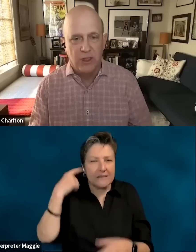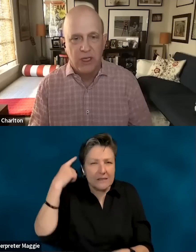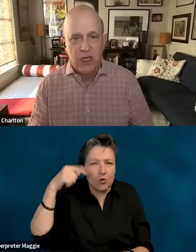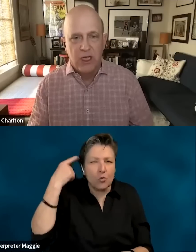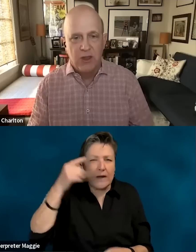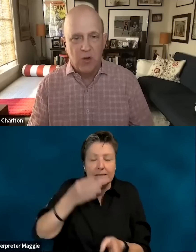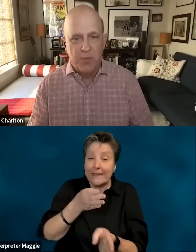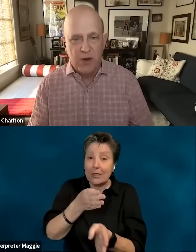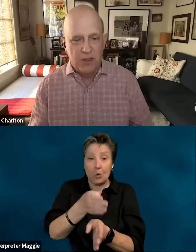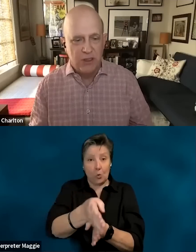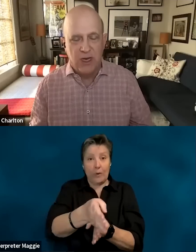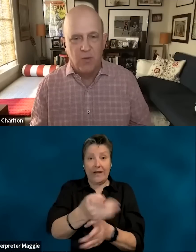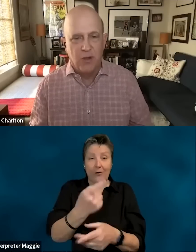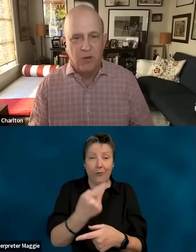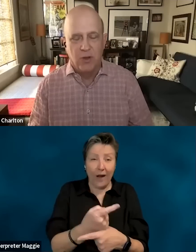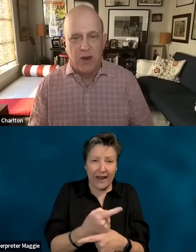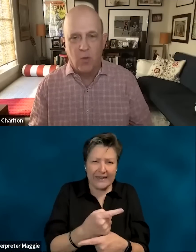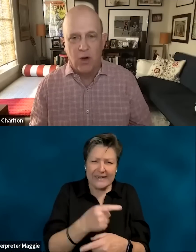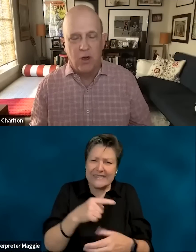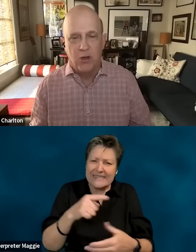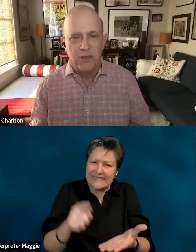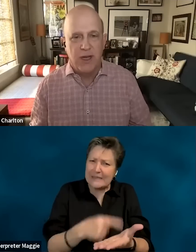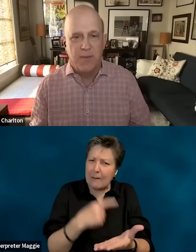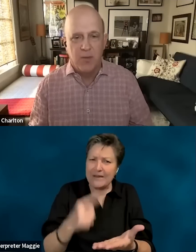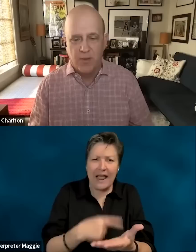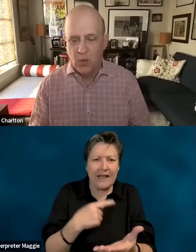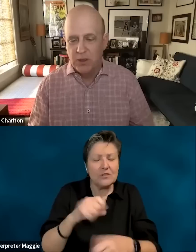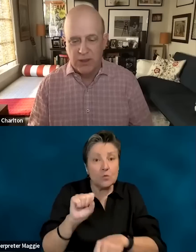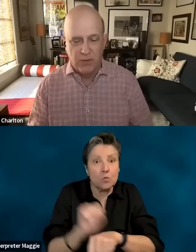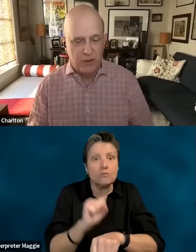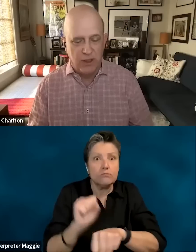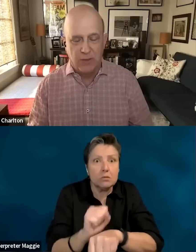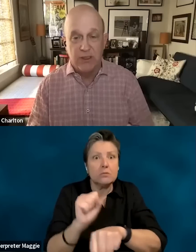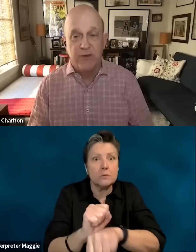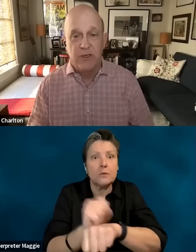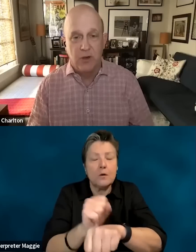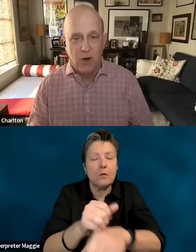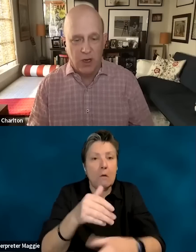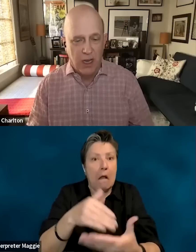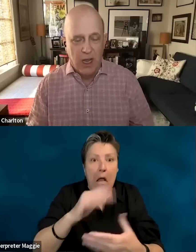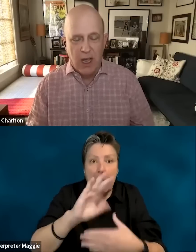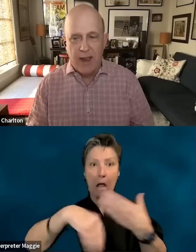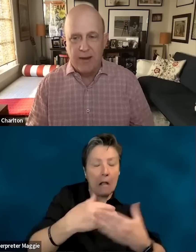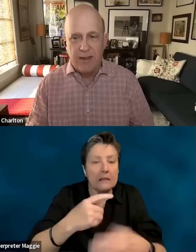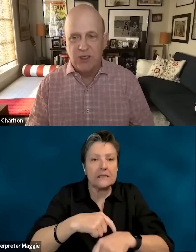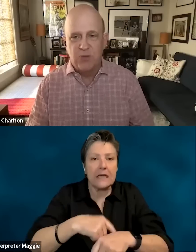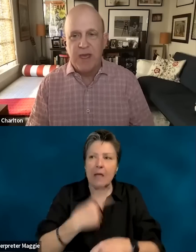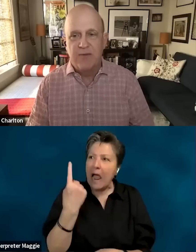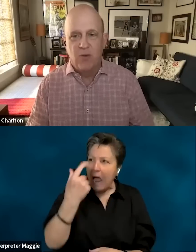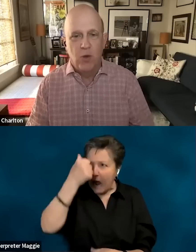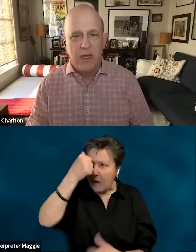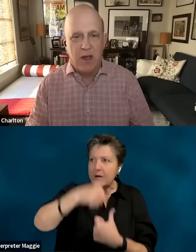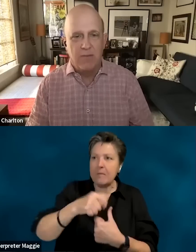which there are periods of time where you were like working all the time. I remember once I was living in New York and in the span of a week,